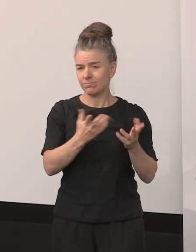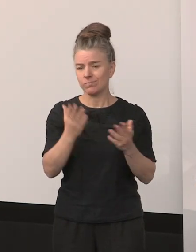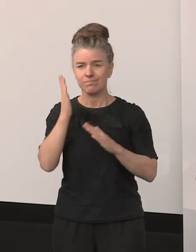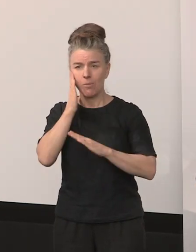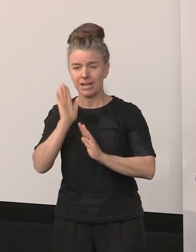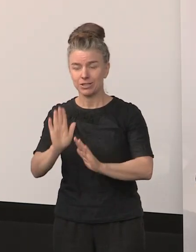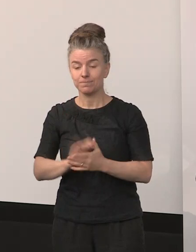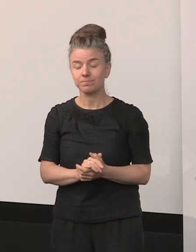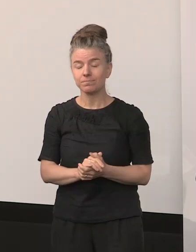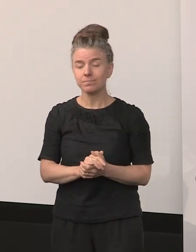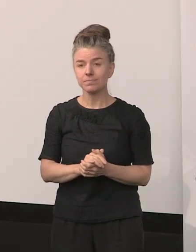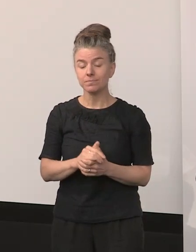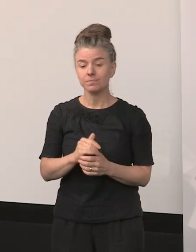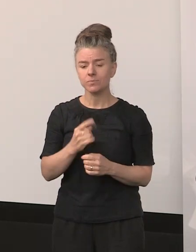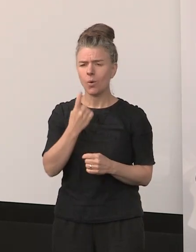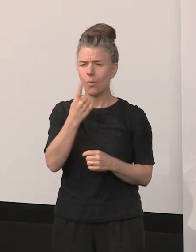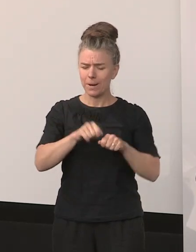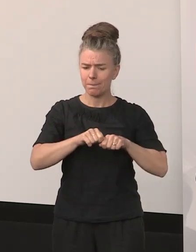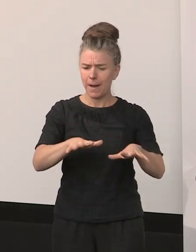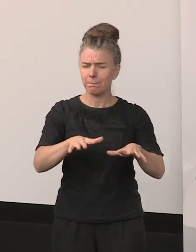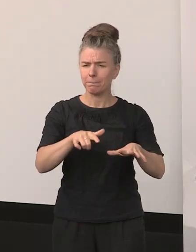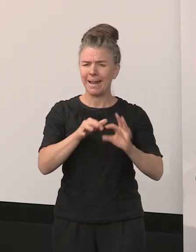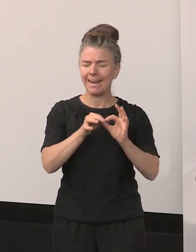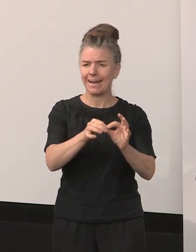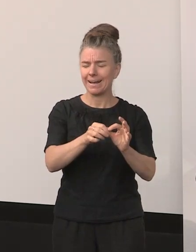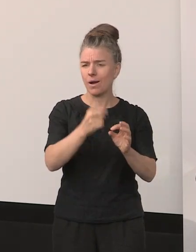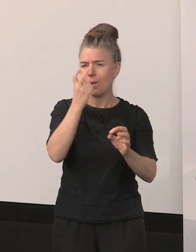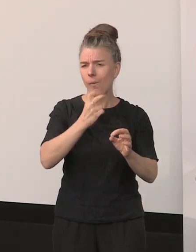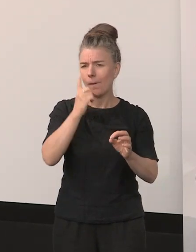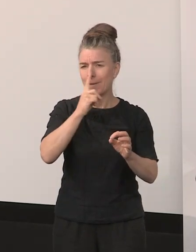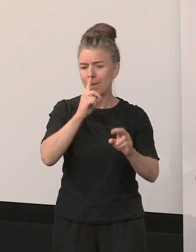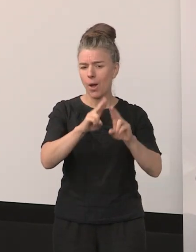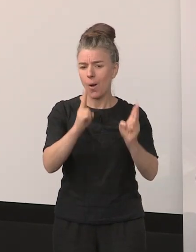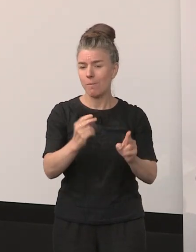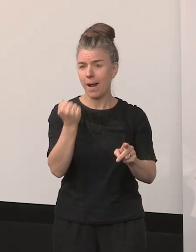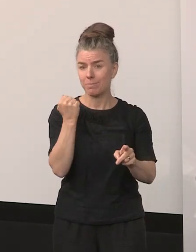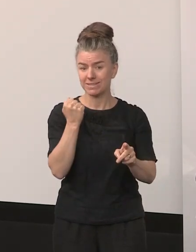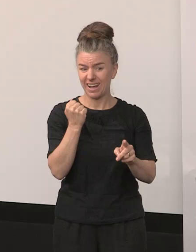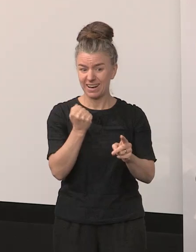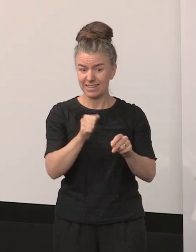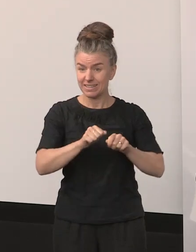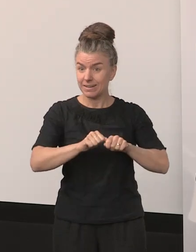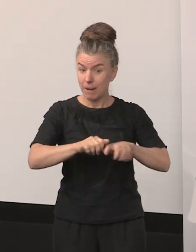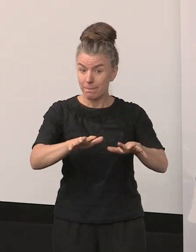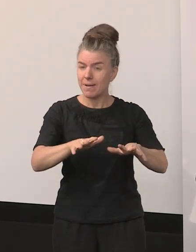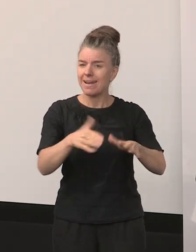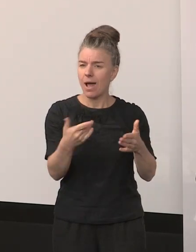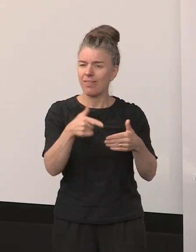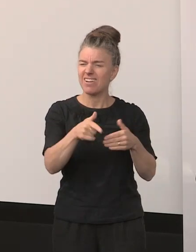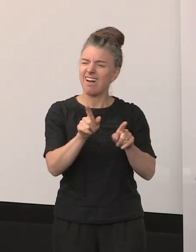hospital-level care and are being cared for where they are. Today another significant cluster which was associated